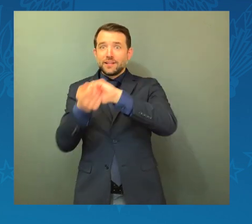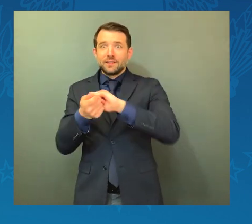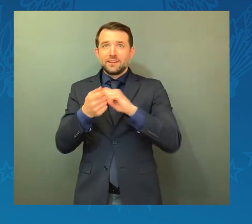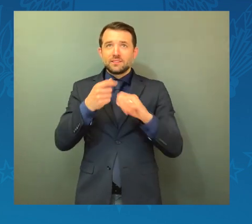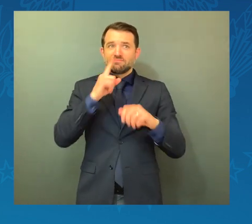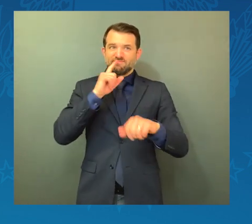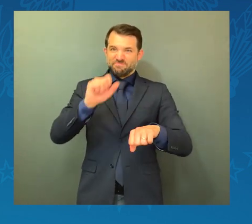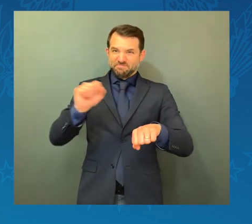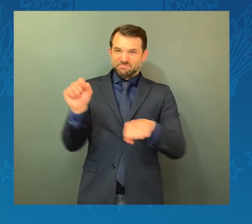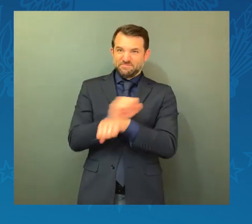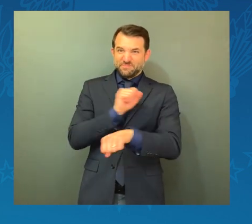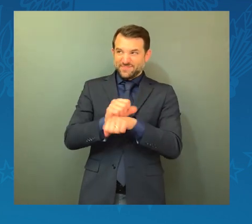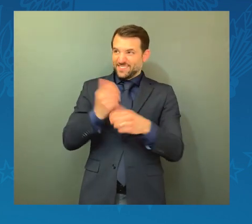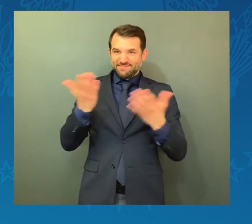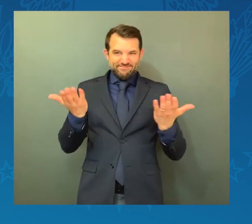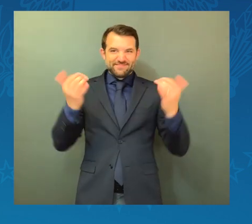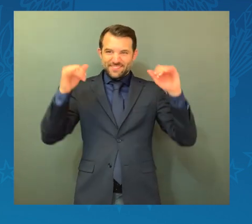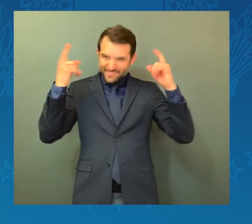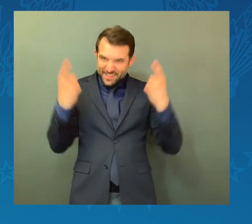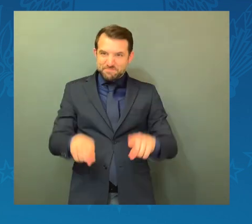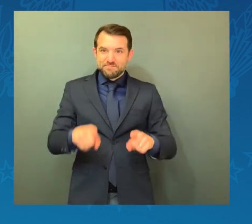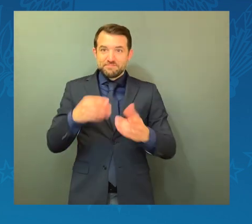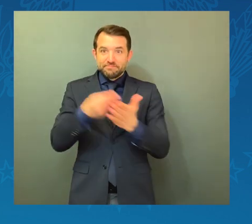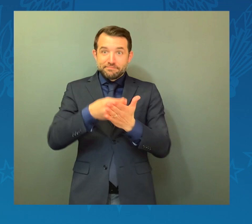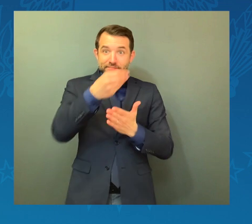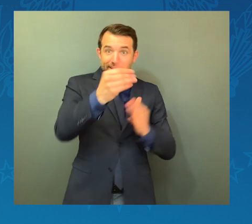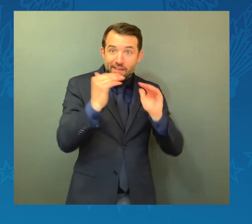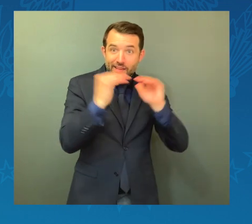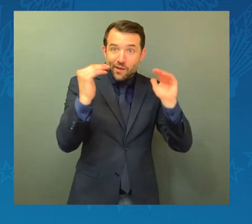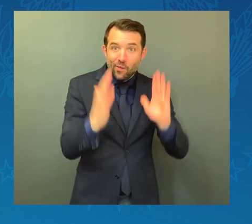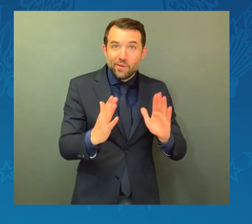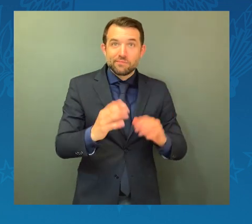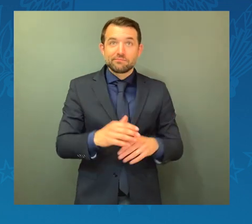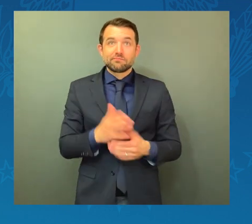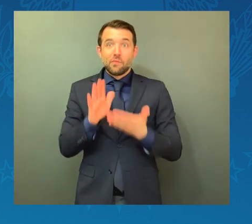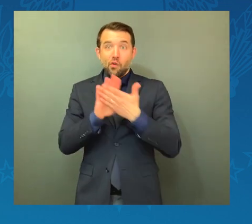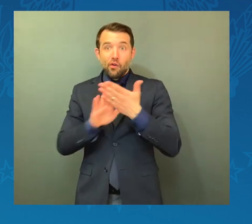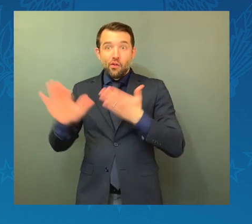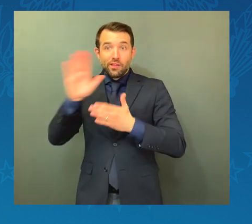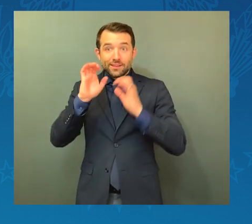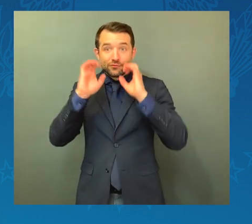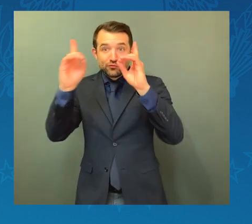to buy a house, to get an education, to start a business,